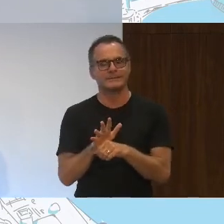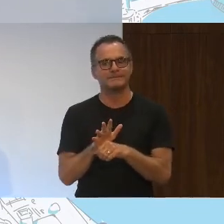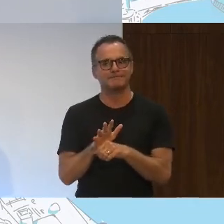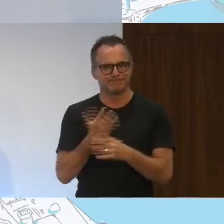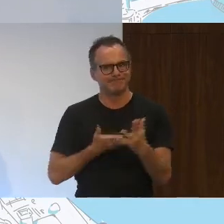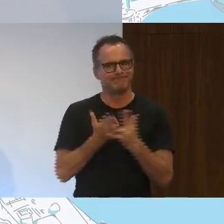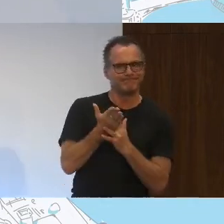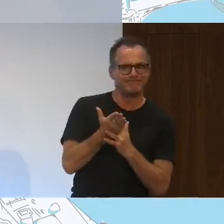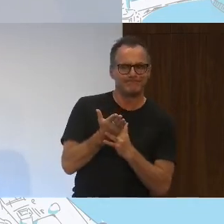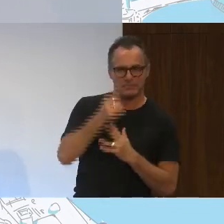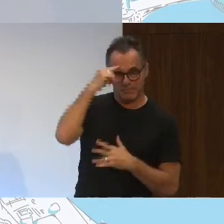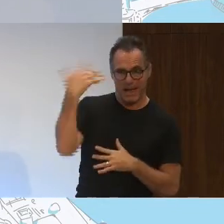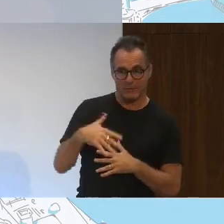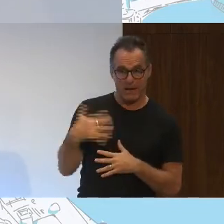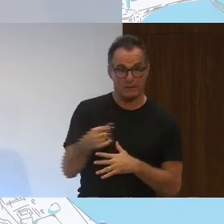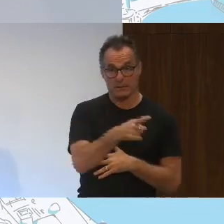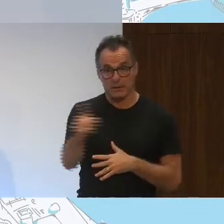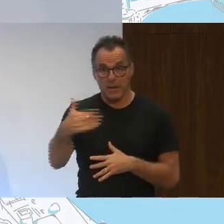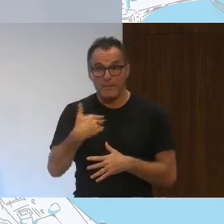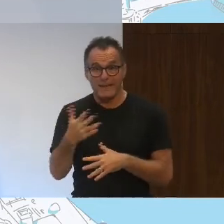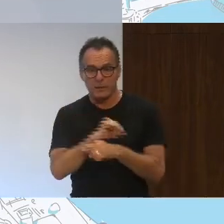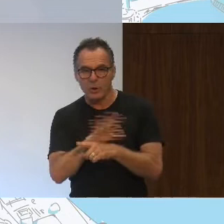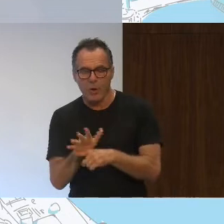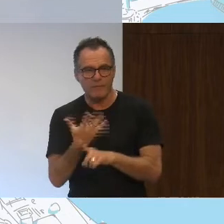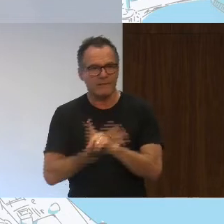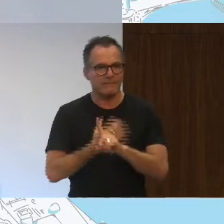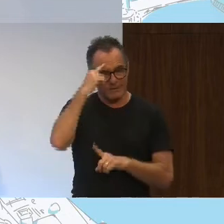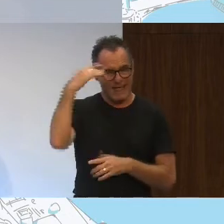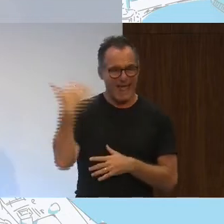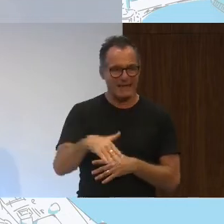So I don't know if any of you've had COVID and and found that your headaches are really ramped up.